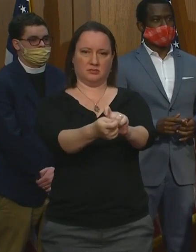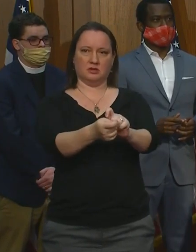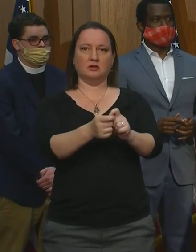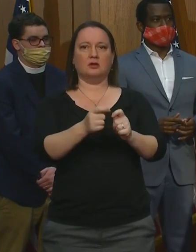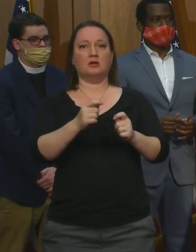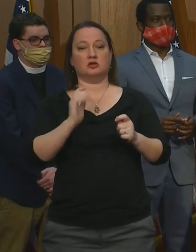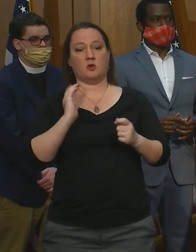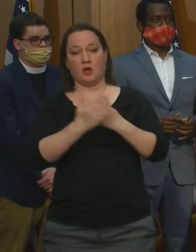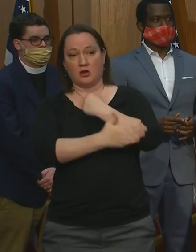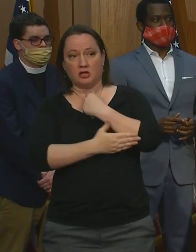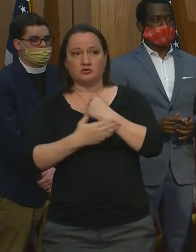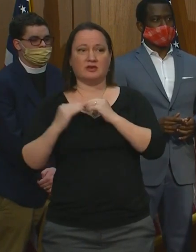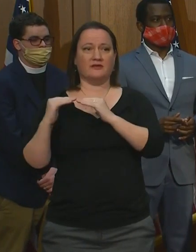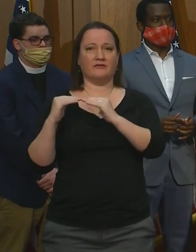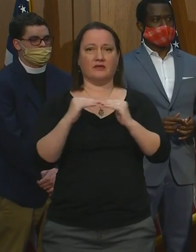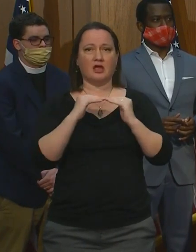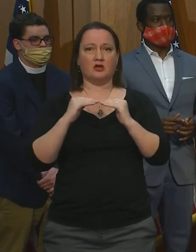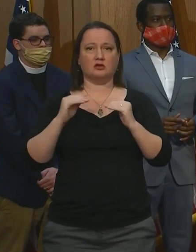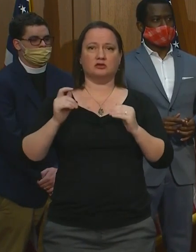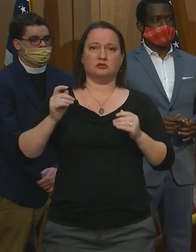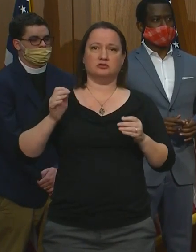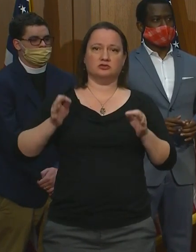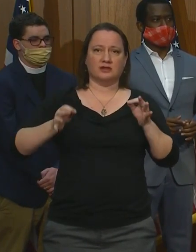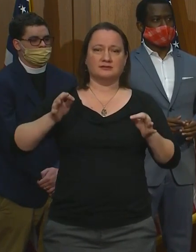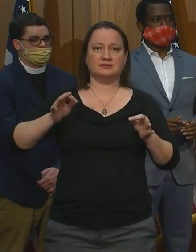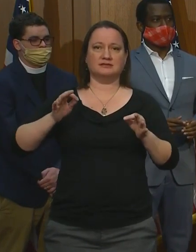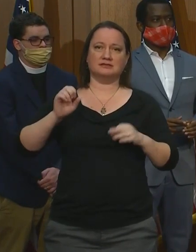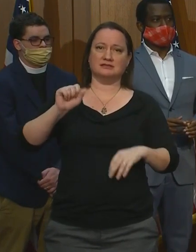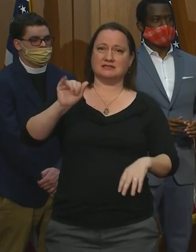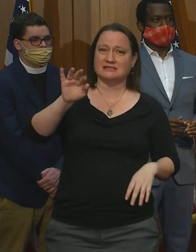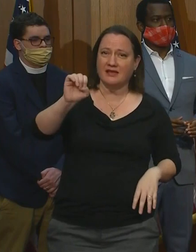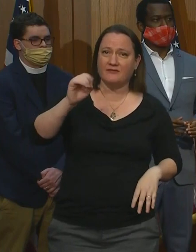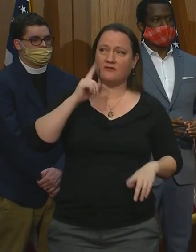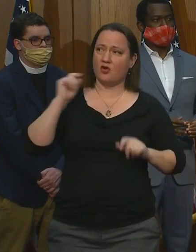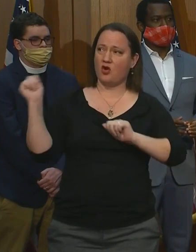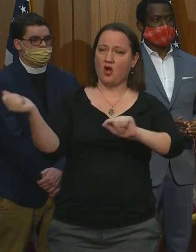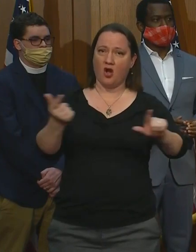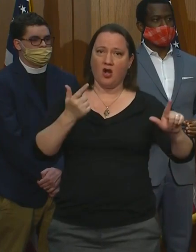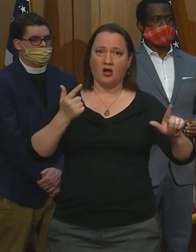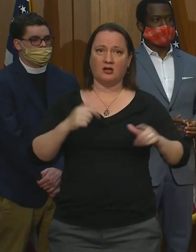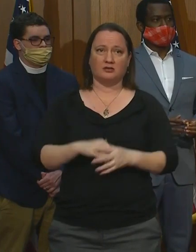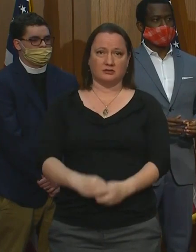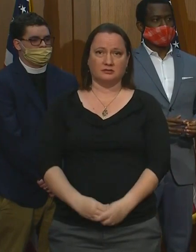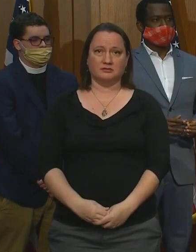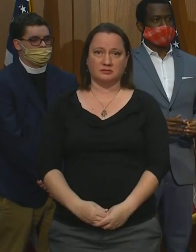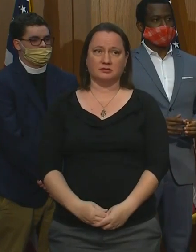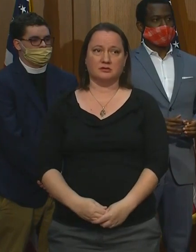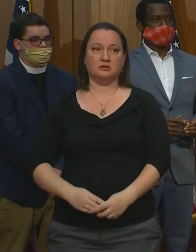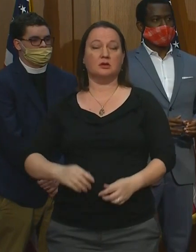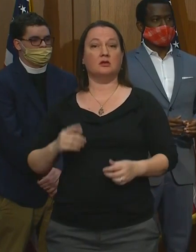FAIR AND JUST. AND SAFE FOR ALL